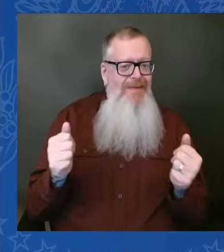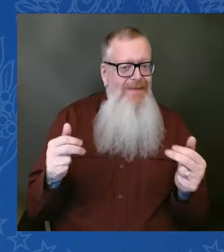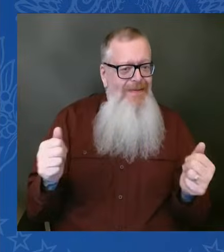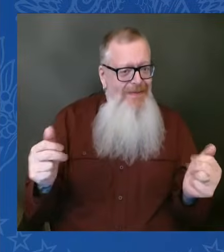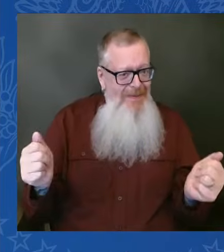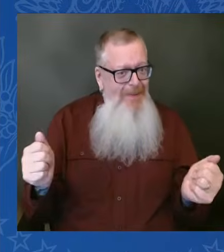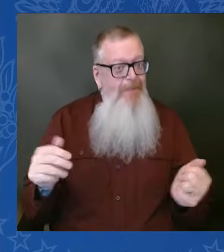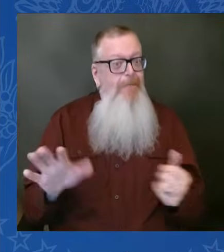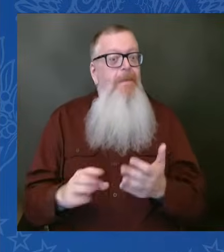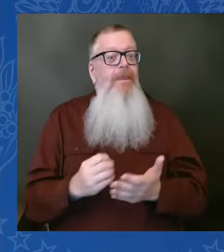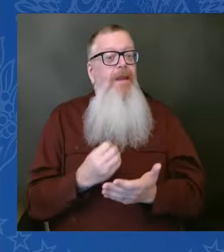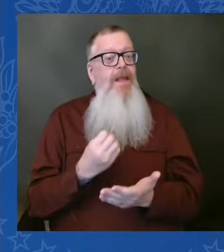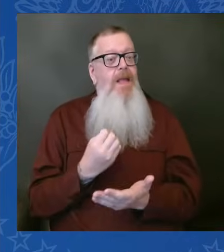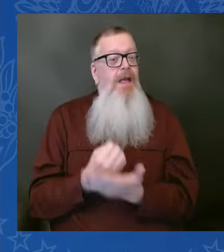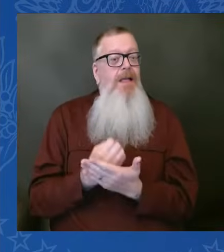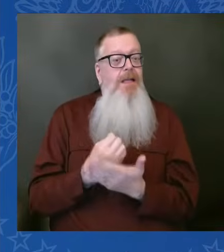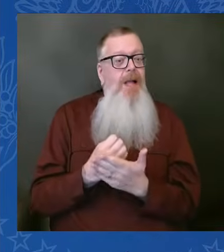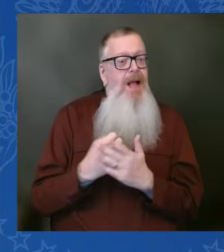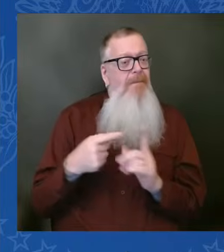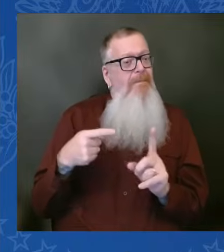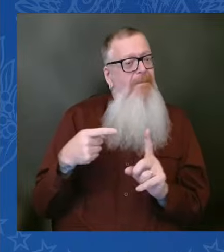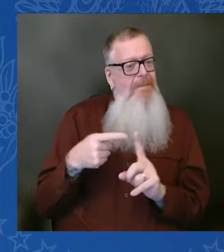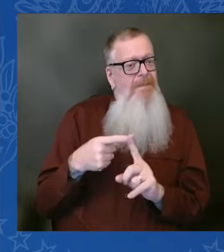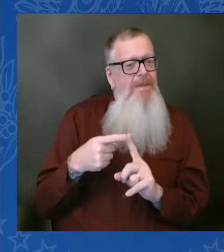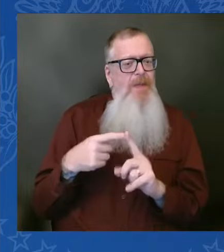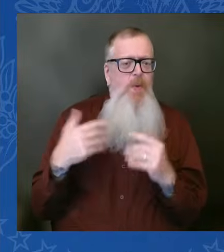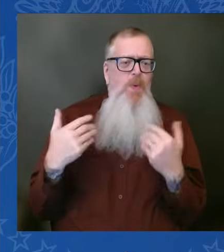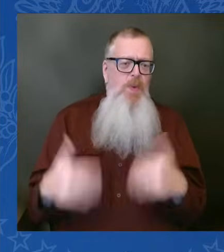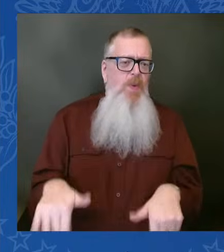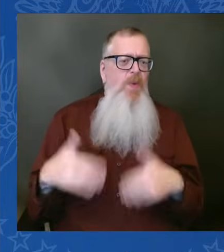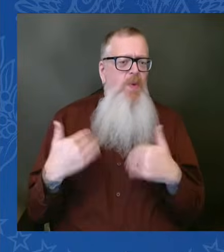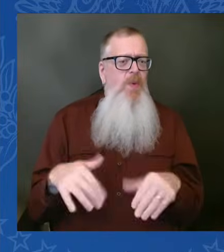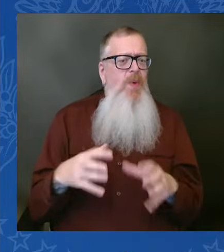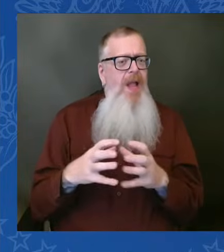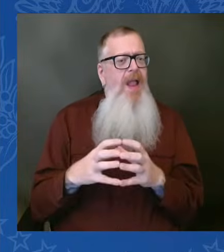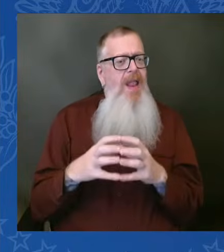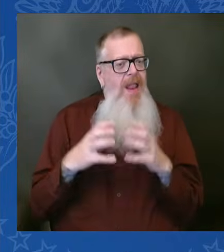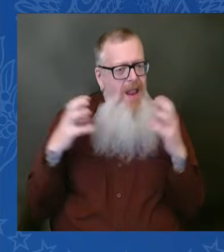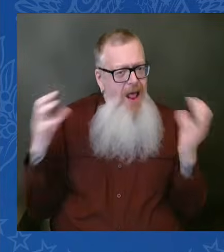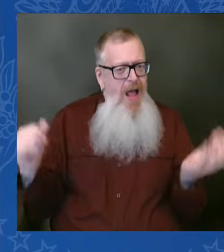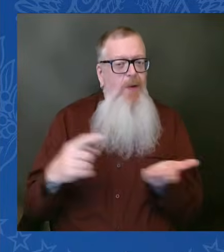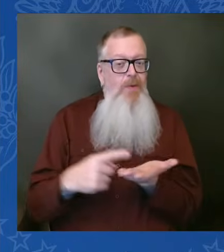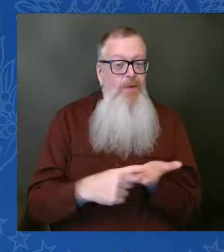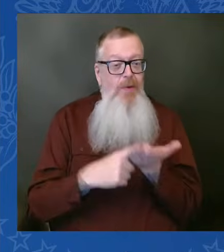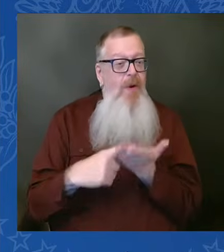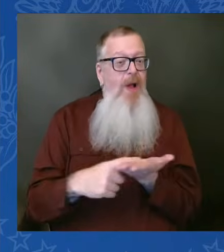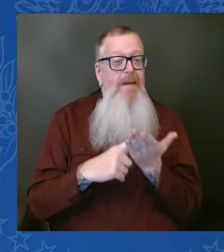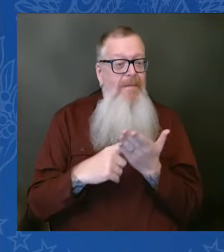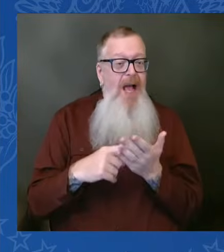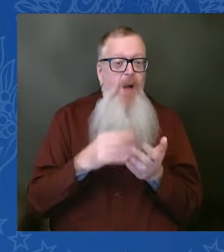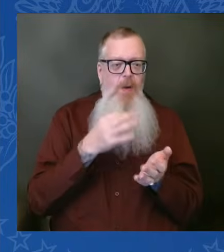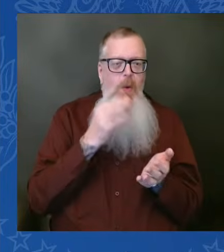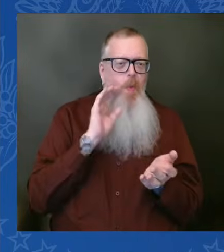it is a daunting task to talk about the transition we’re trying to initiate here. I want to thank you, Glenn.